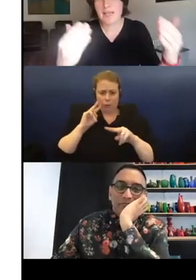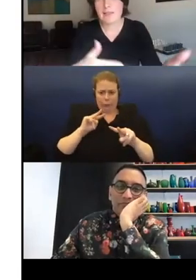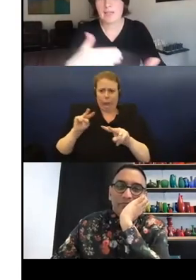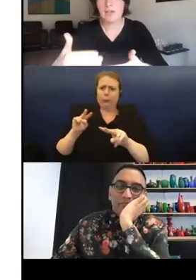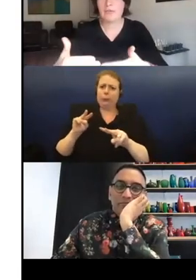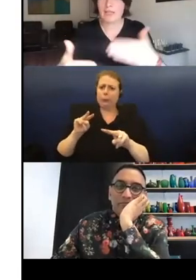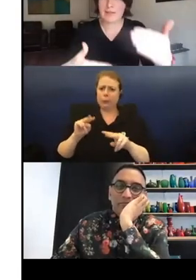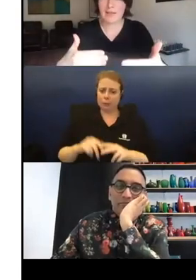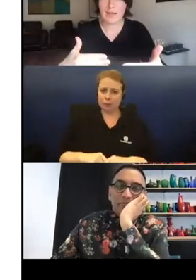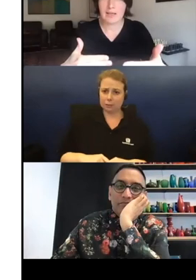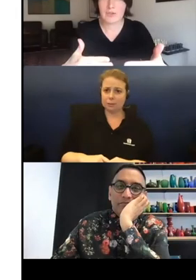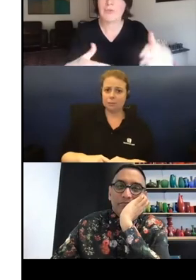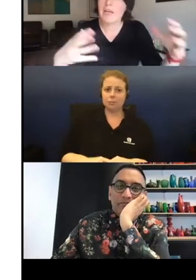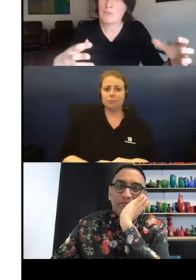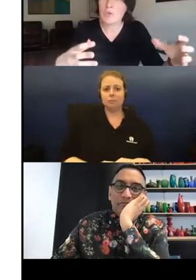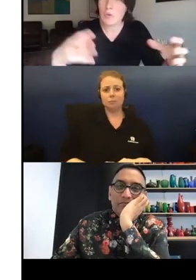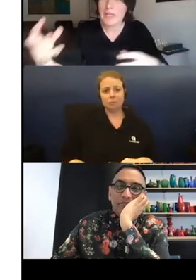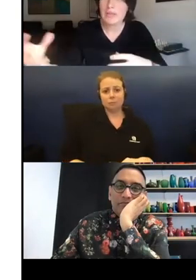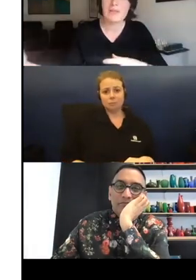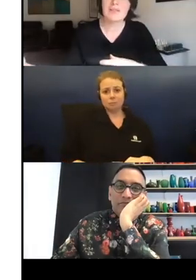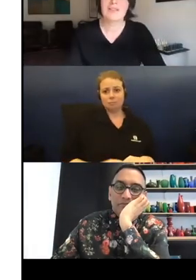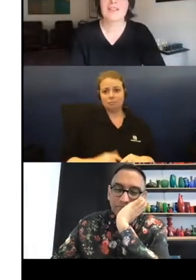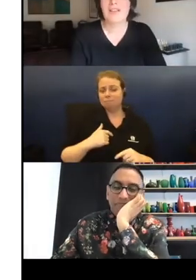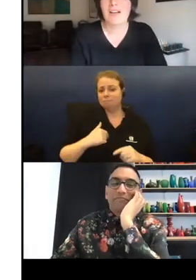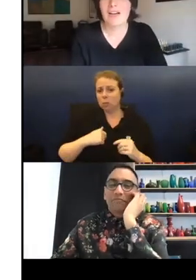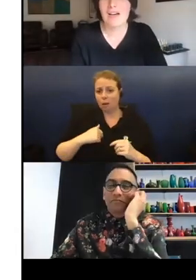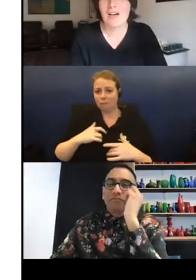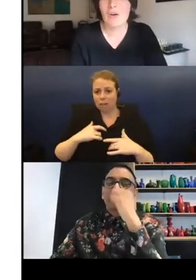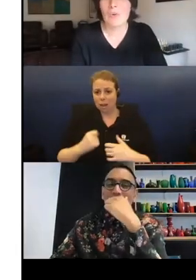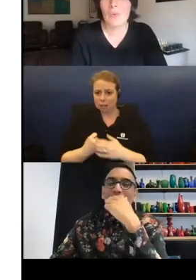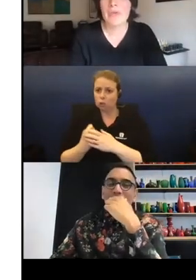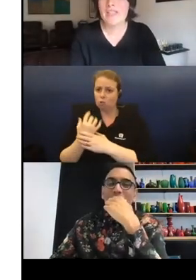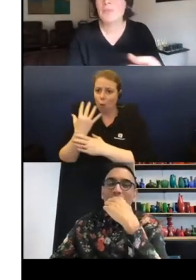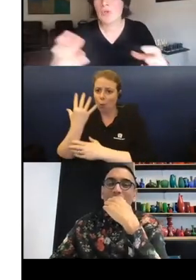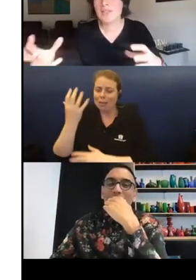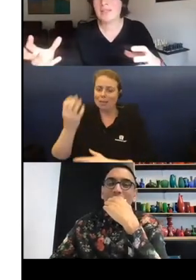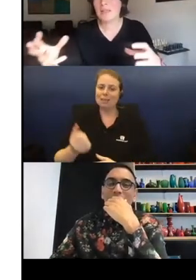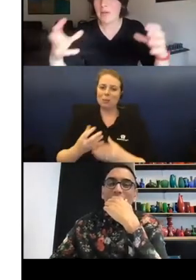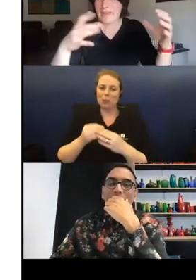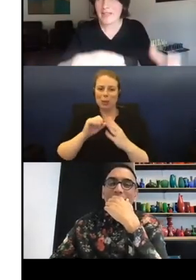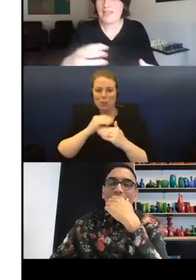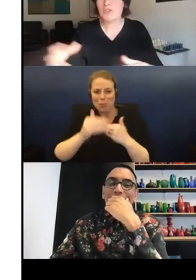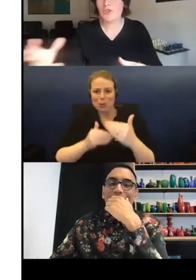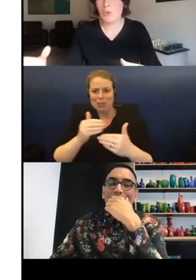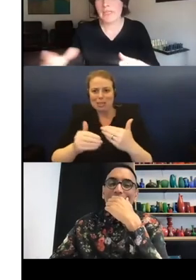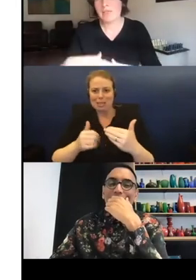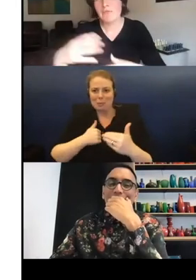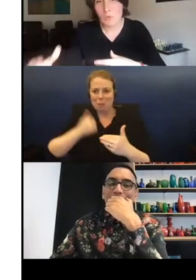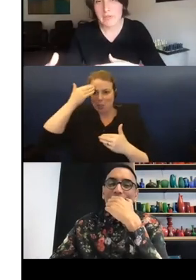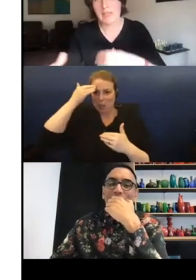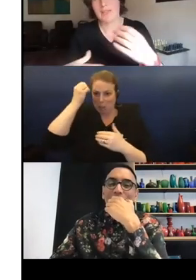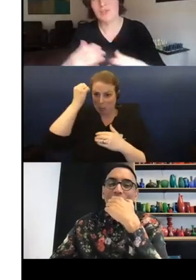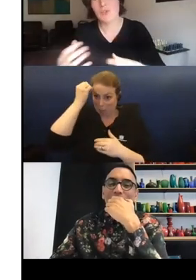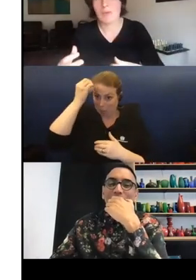kind of so i'm growing uh with this process and my thinking is growing and evolving and so i'm